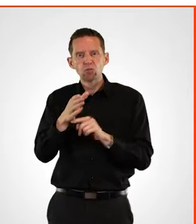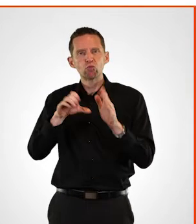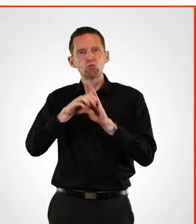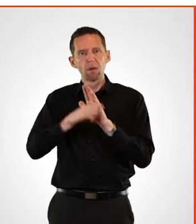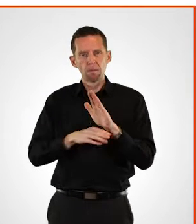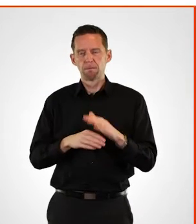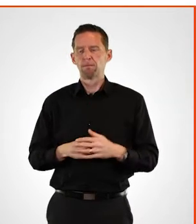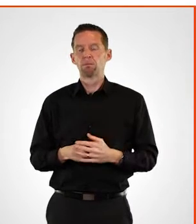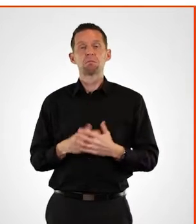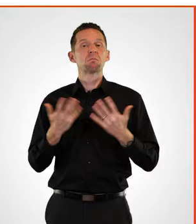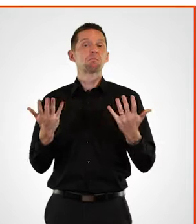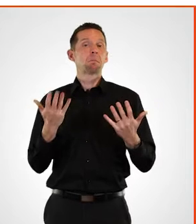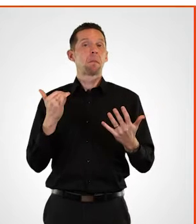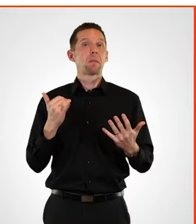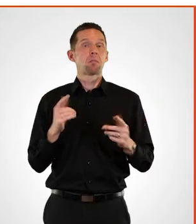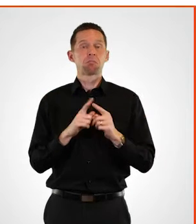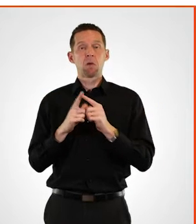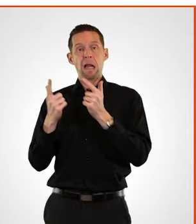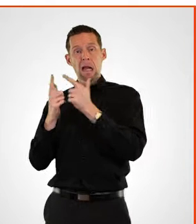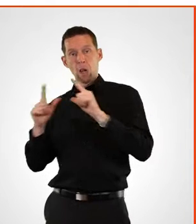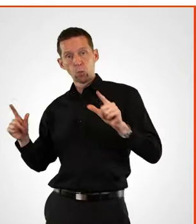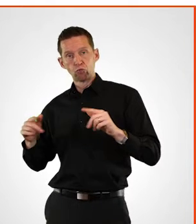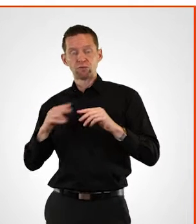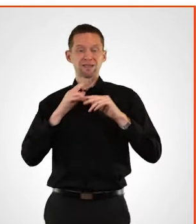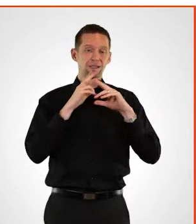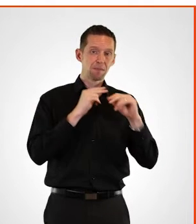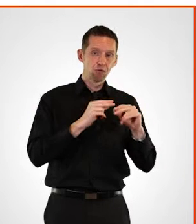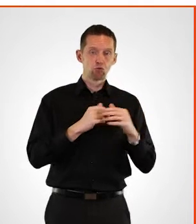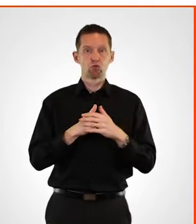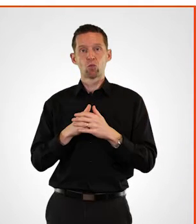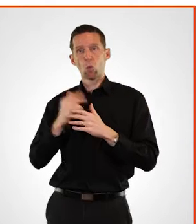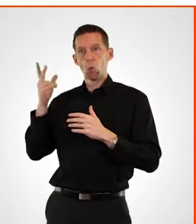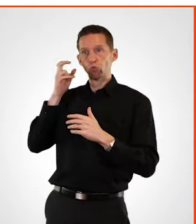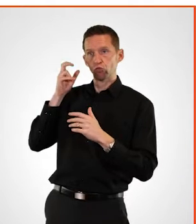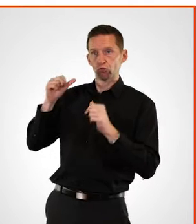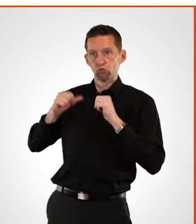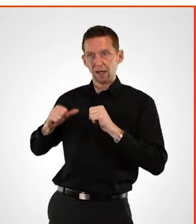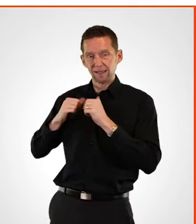which may be such things as language, speech, auditory training,